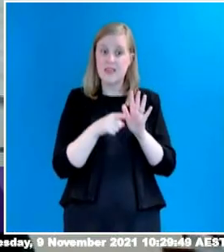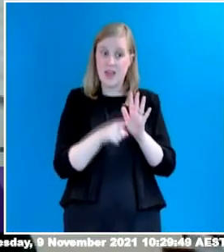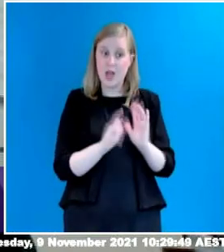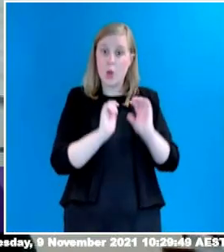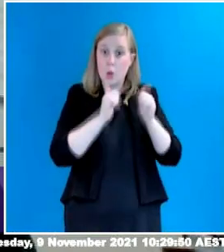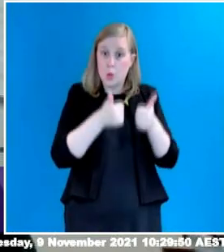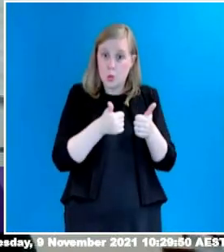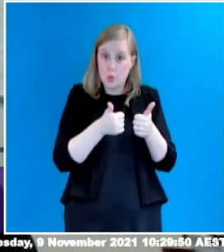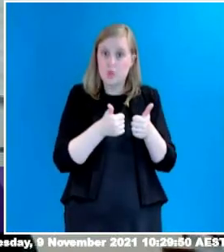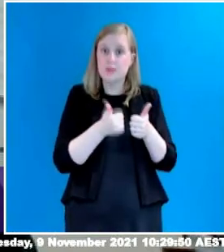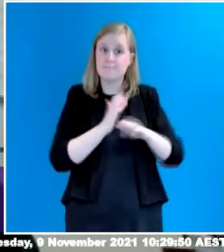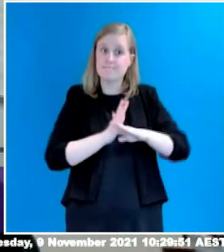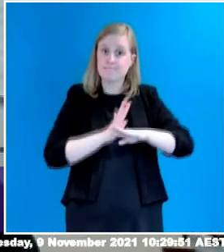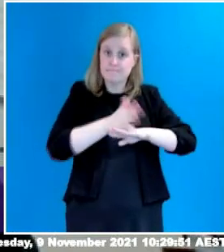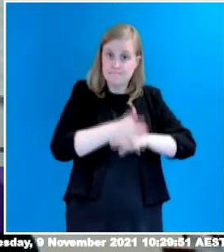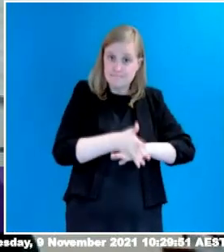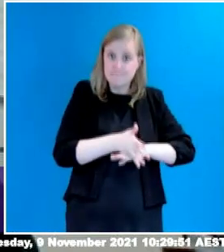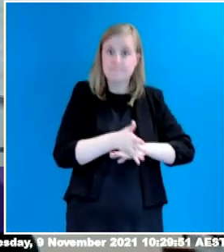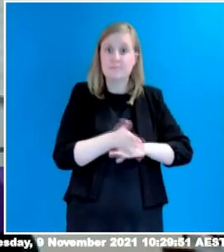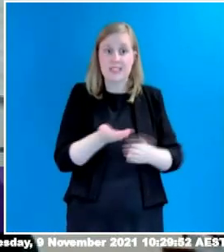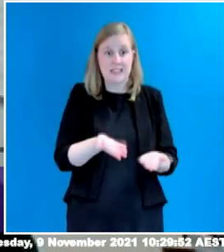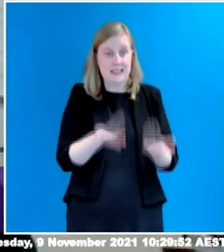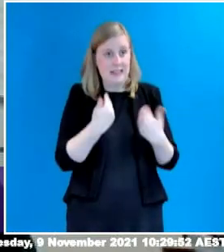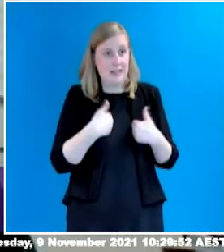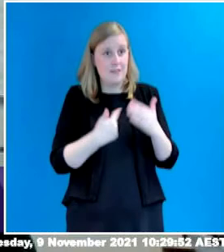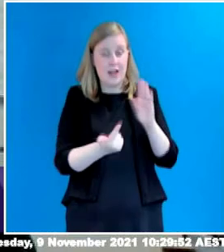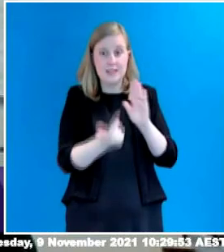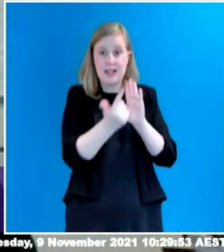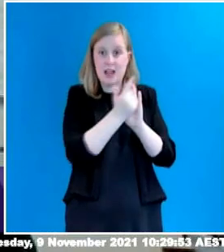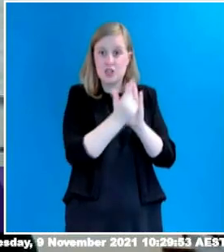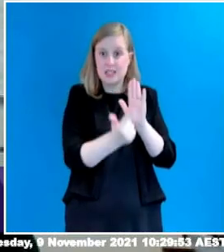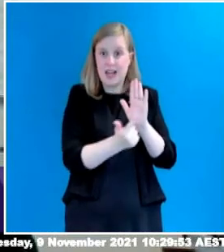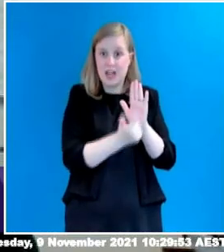enables us to go into lots of parts of people's lives that in some other